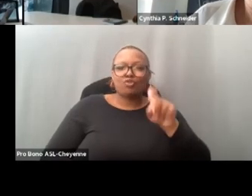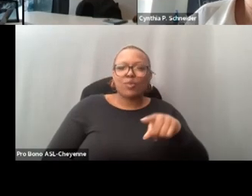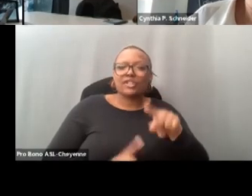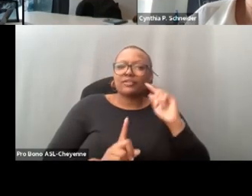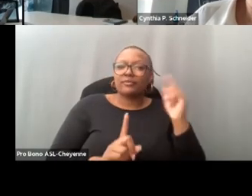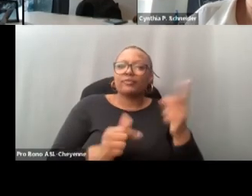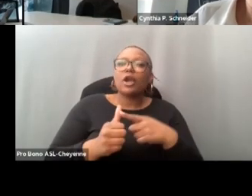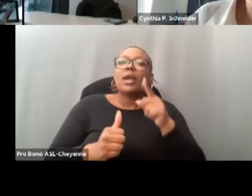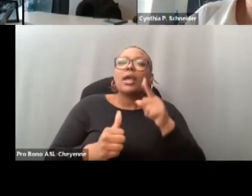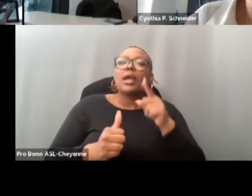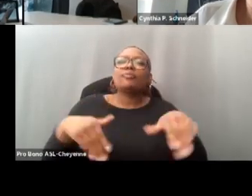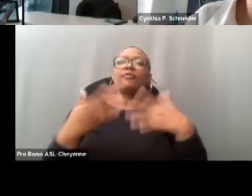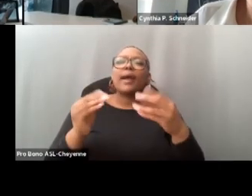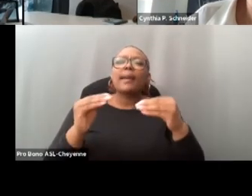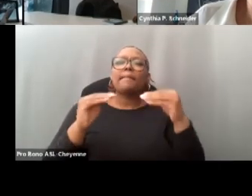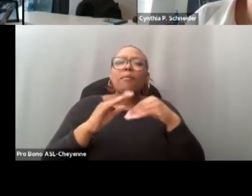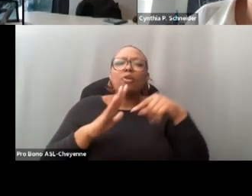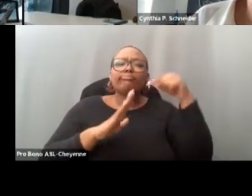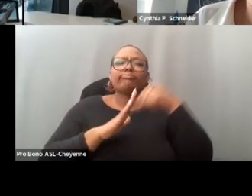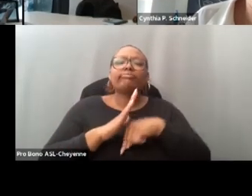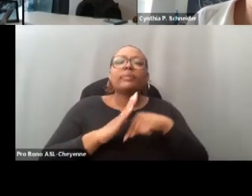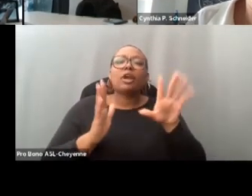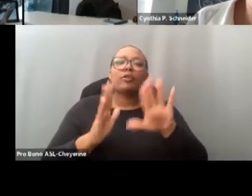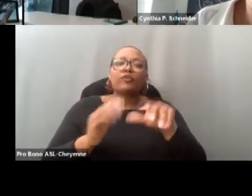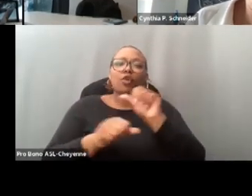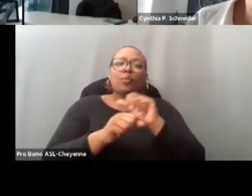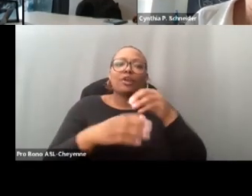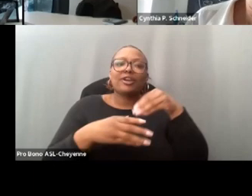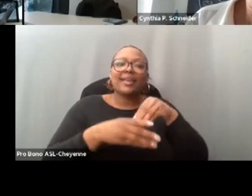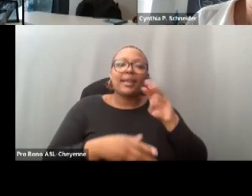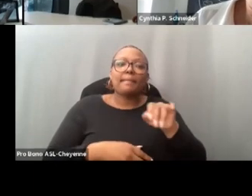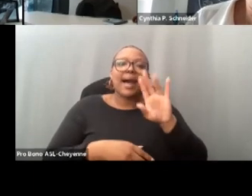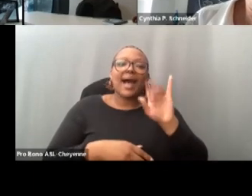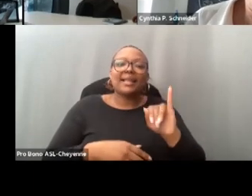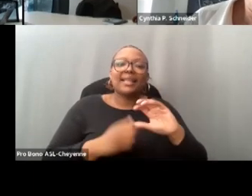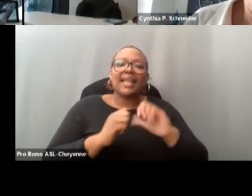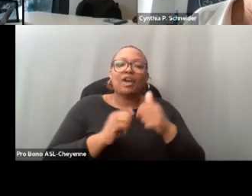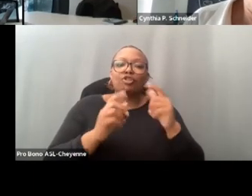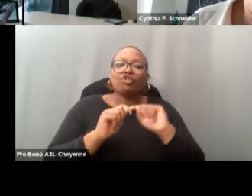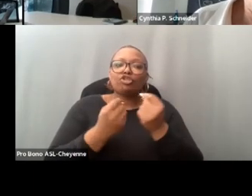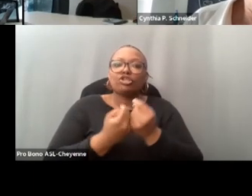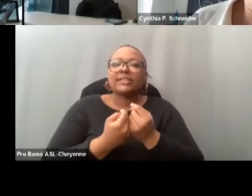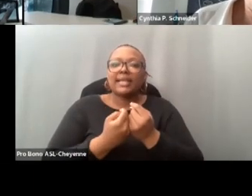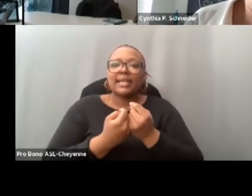on your work in Mali and how did your team use the instrumentality of music